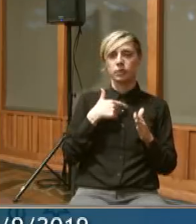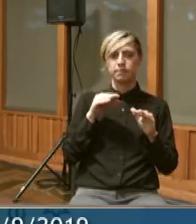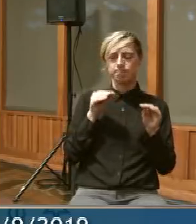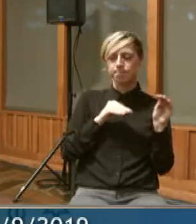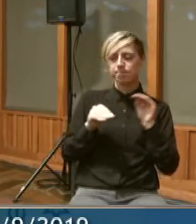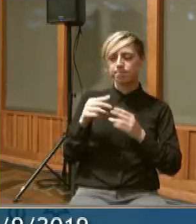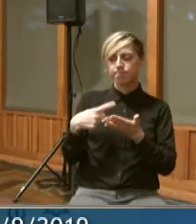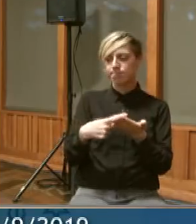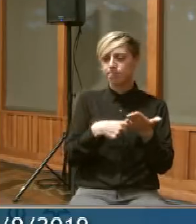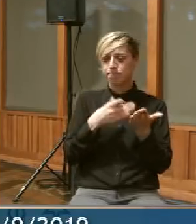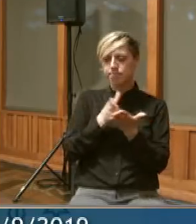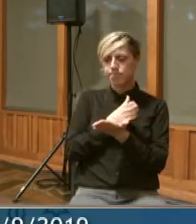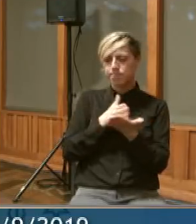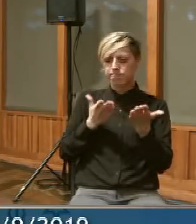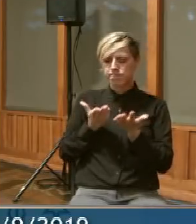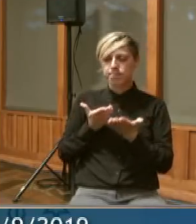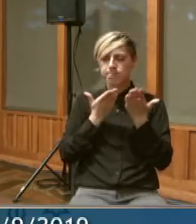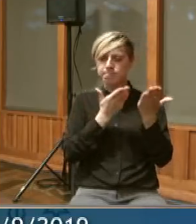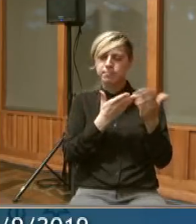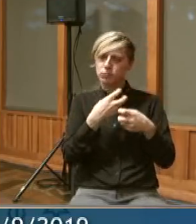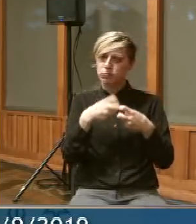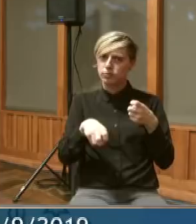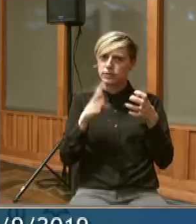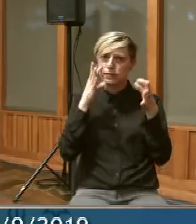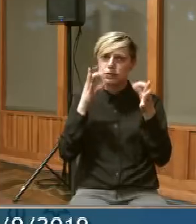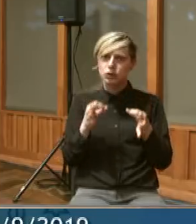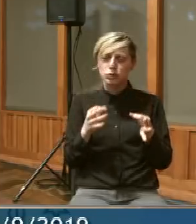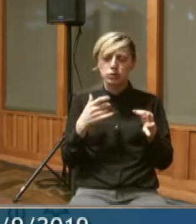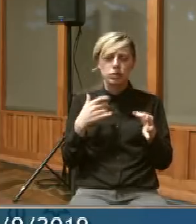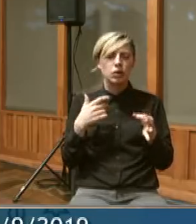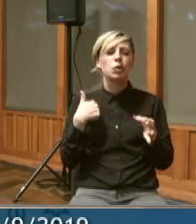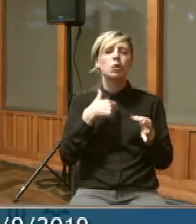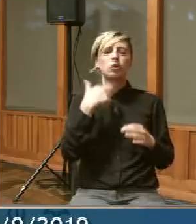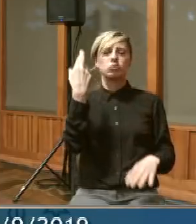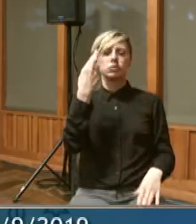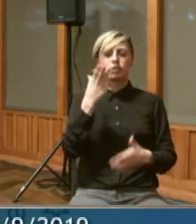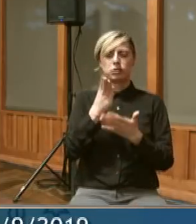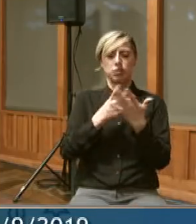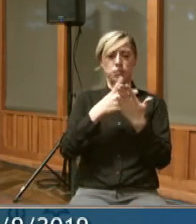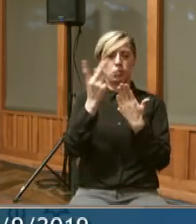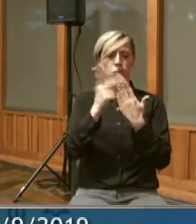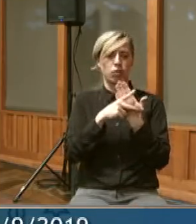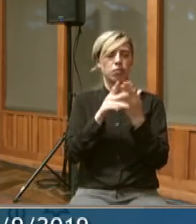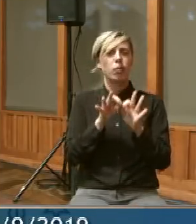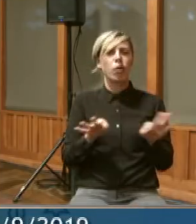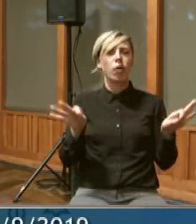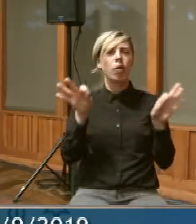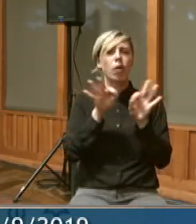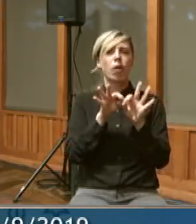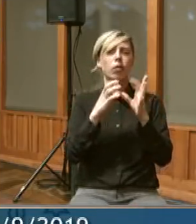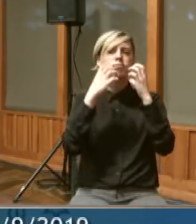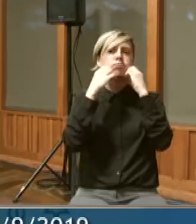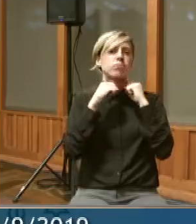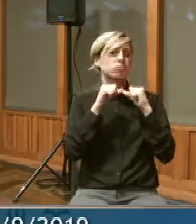I WANT TO JUST BE VERY CLEAR, WHEN WE PREPARED A BUDGET PROPOSAL AND HAD TO MAKE REALLY TOUGH DECISIONS, WE DECIDED